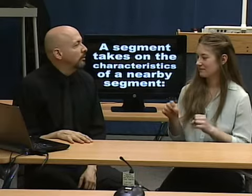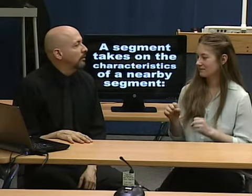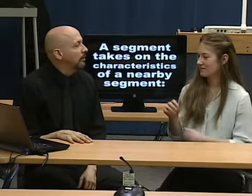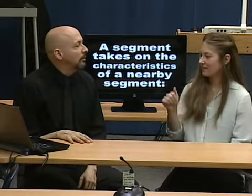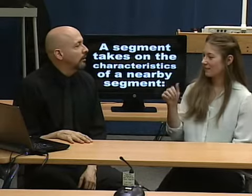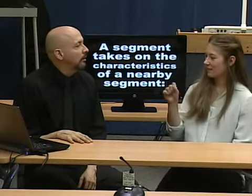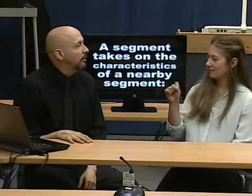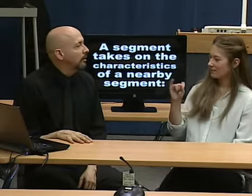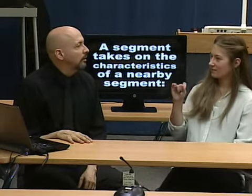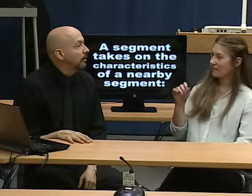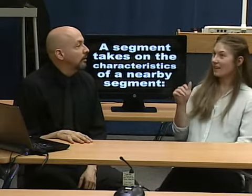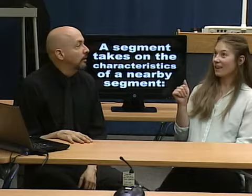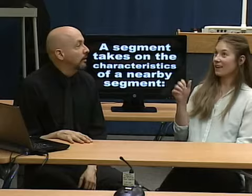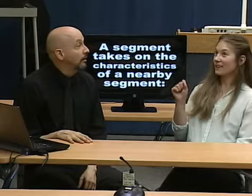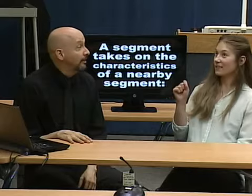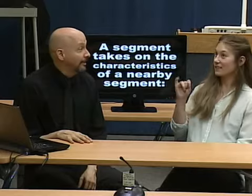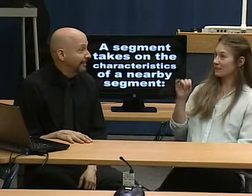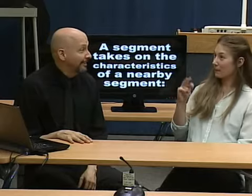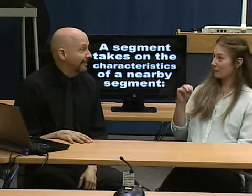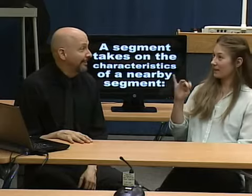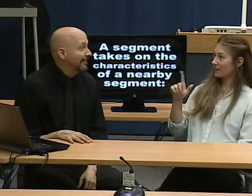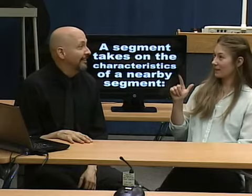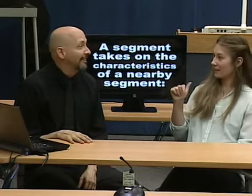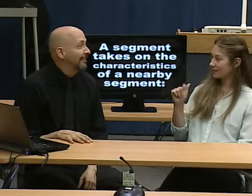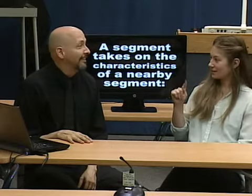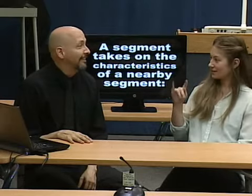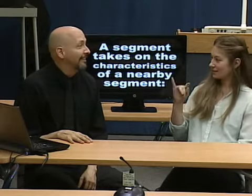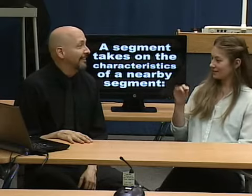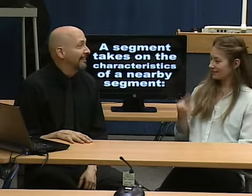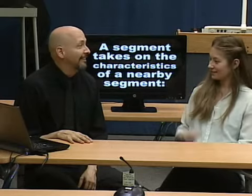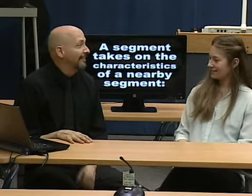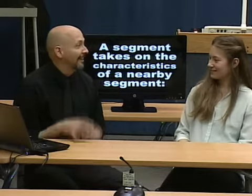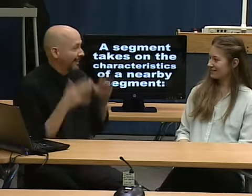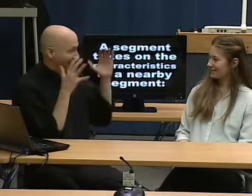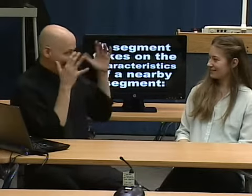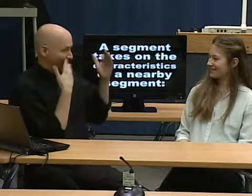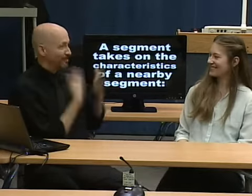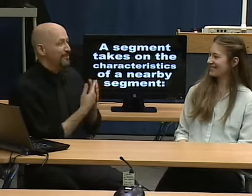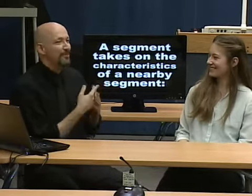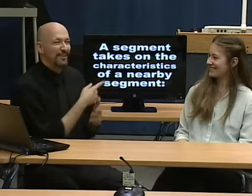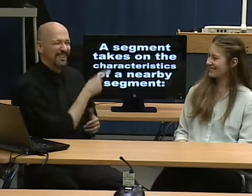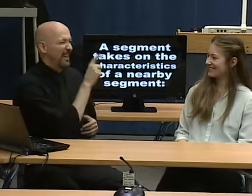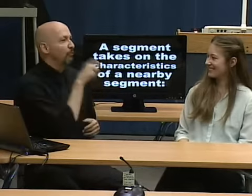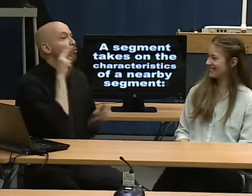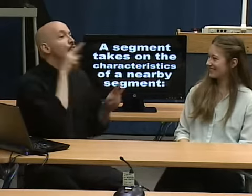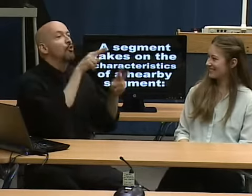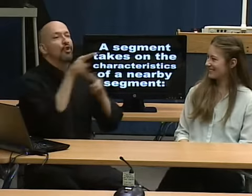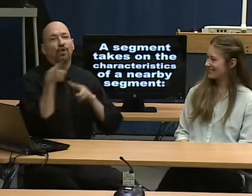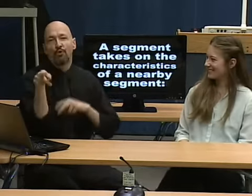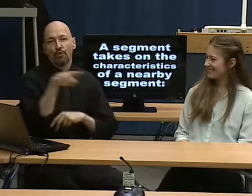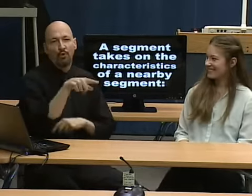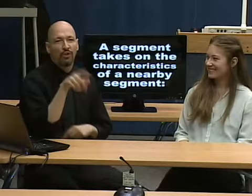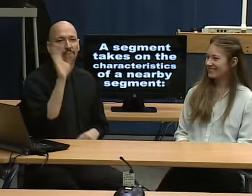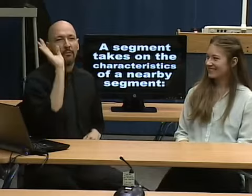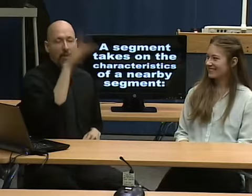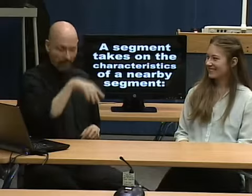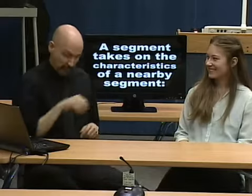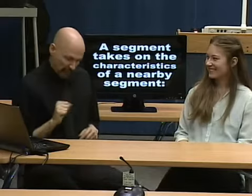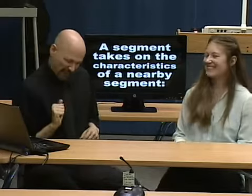Assimilation. A-S-S-I-M-I-L-A-T-I-O-N. Yay! Good. She didn't need any of you guys.